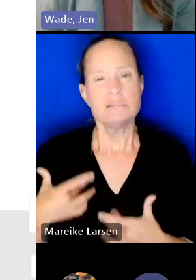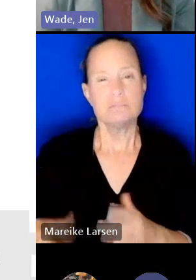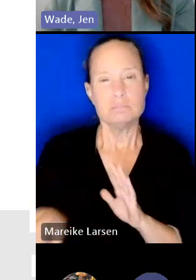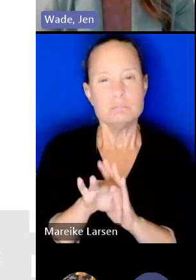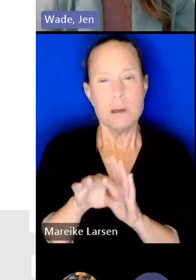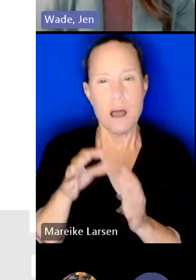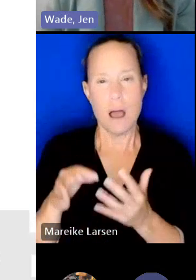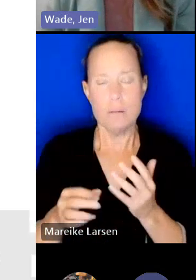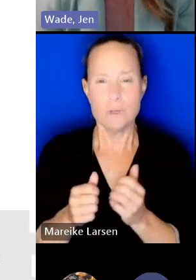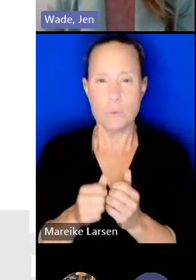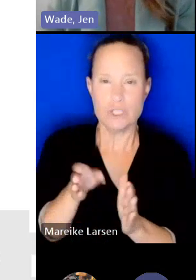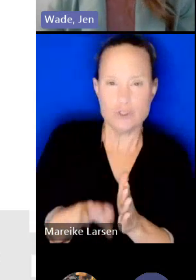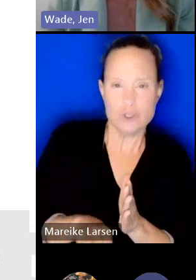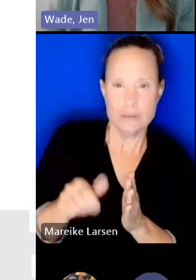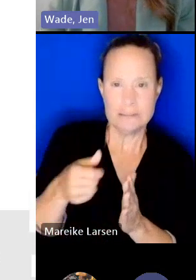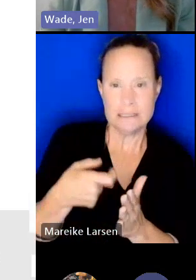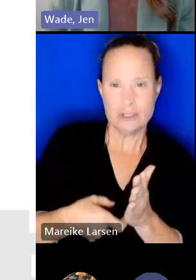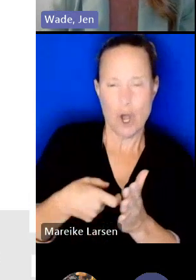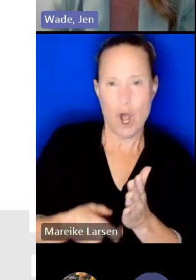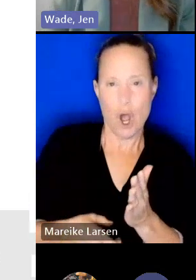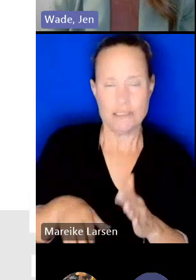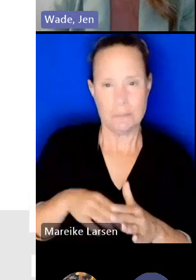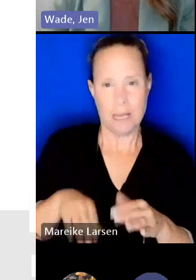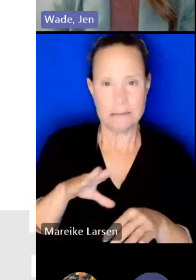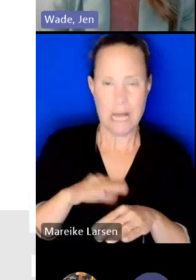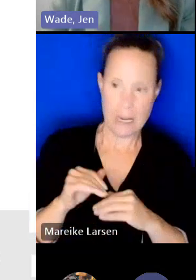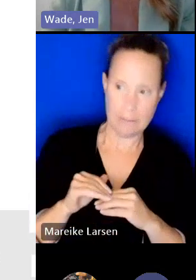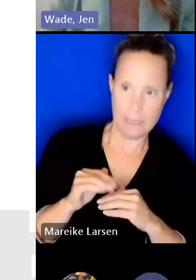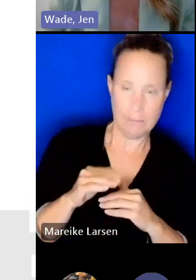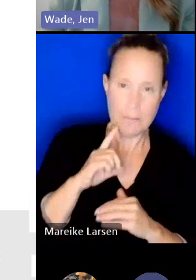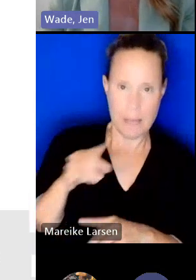with the lowest cost based on the minimum outlay. This benefit of the bargain round?